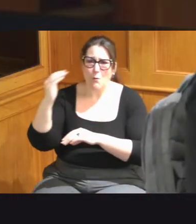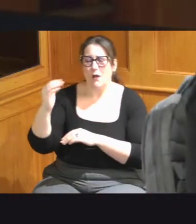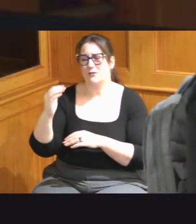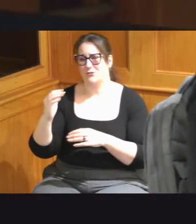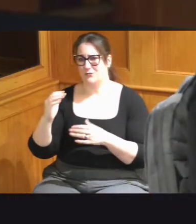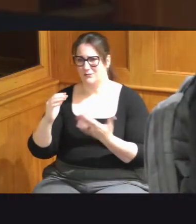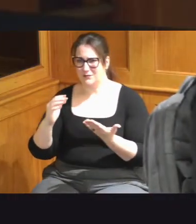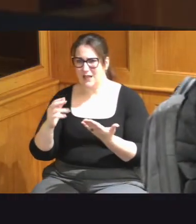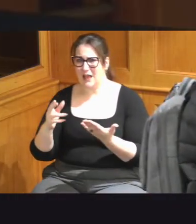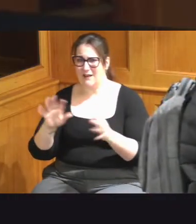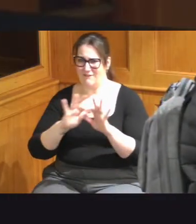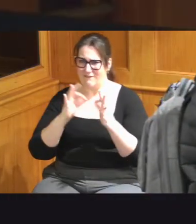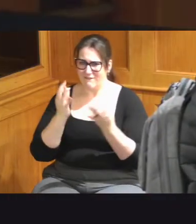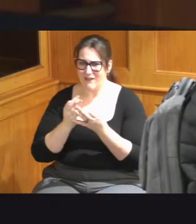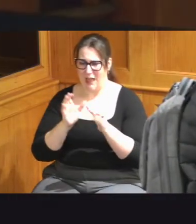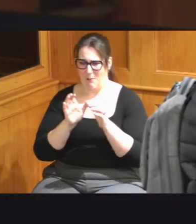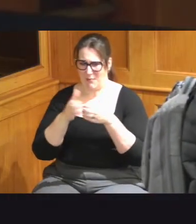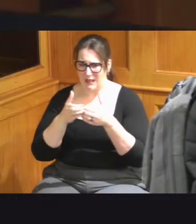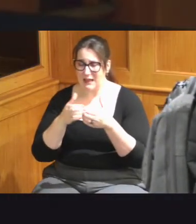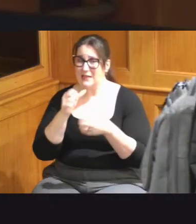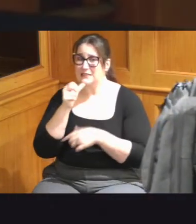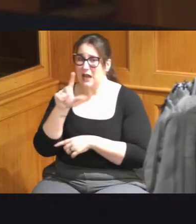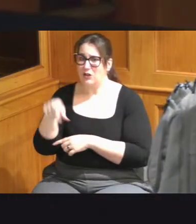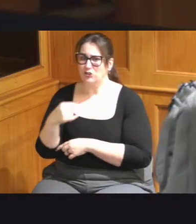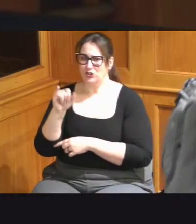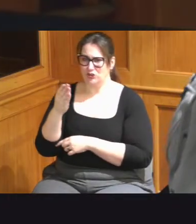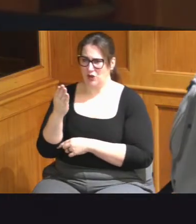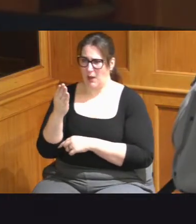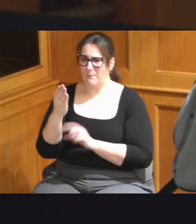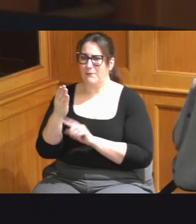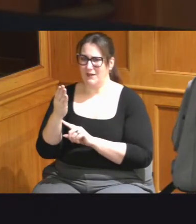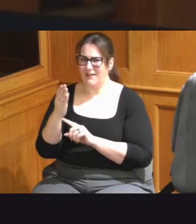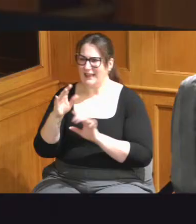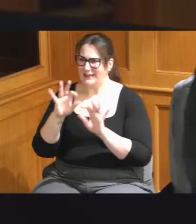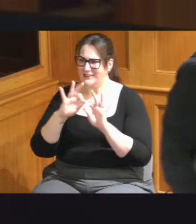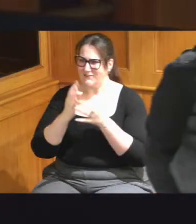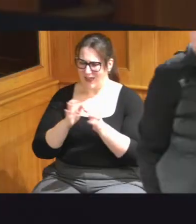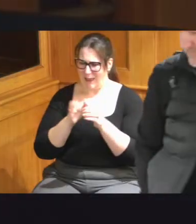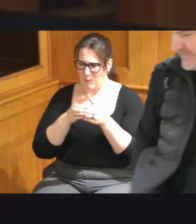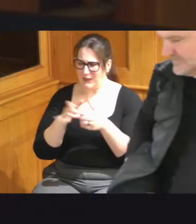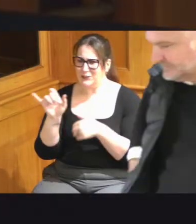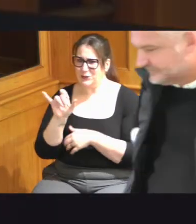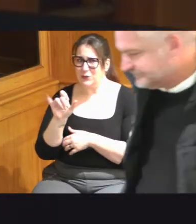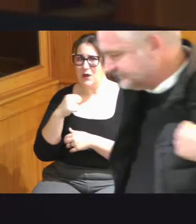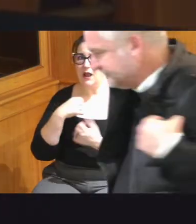our family. It's not a job, it's your family. And so I just want to personally, you know,